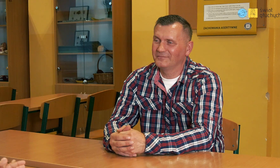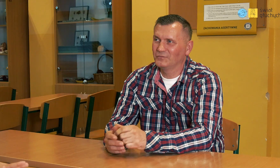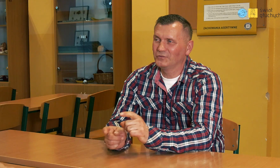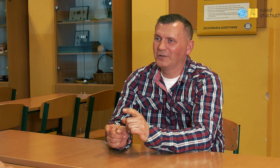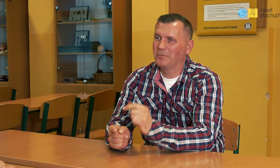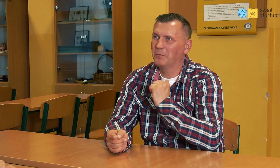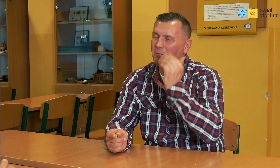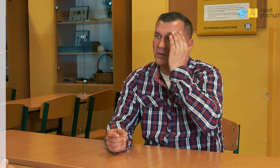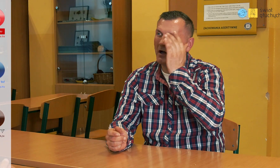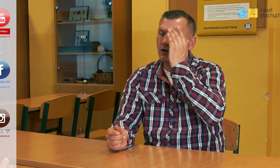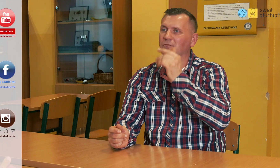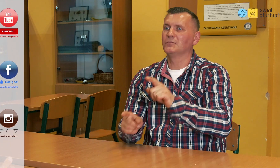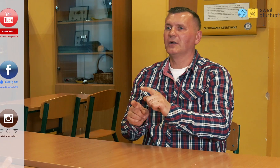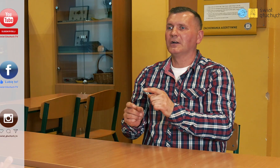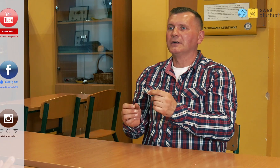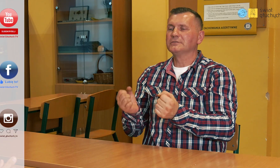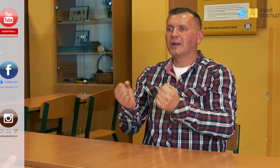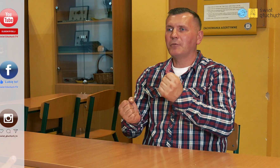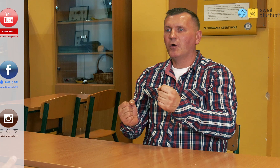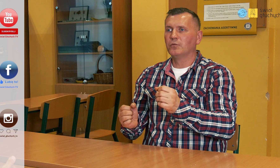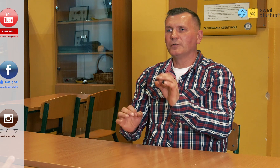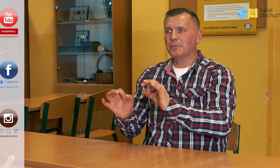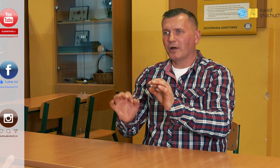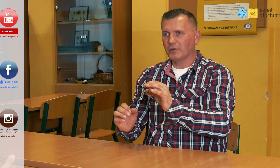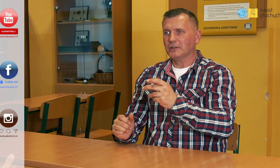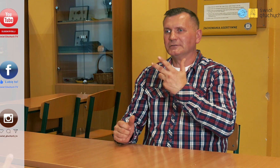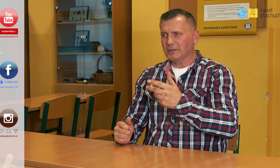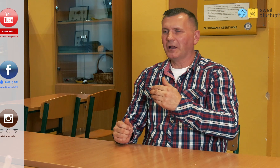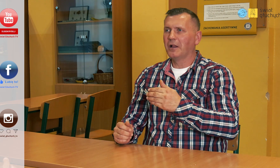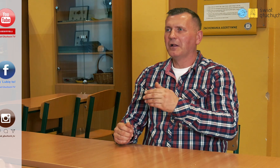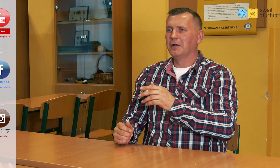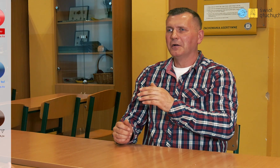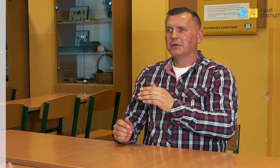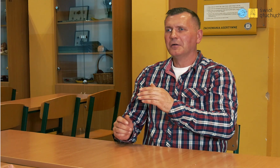I dreamt of becoming an automotive mechanic.